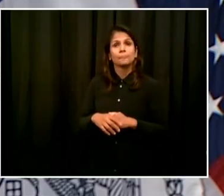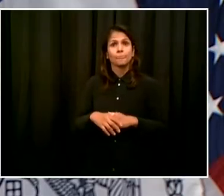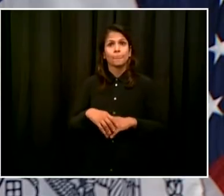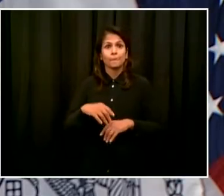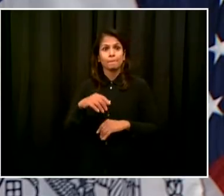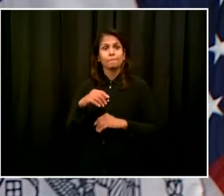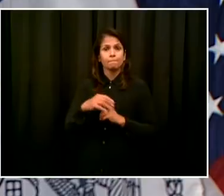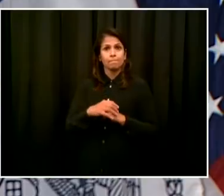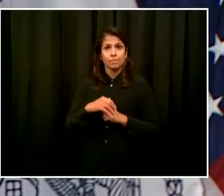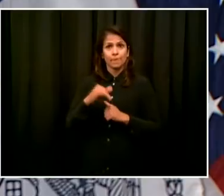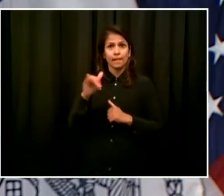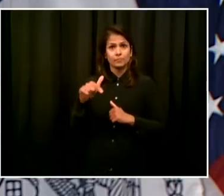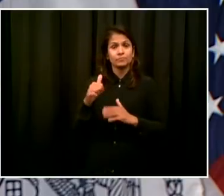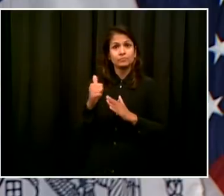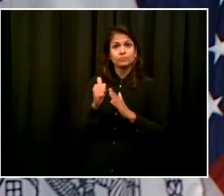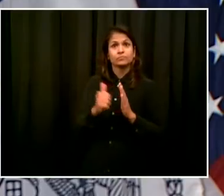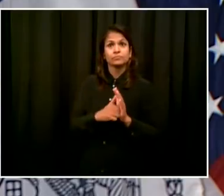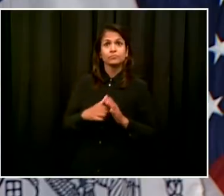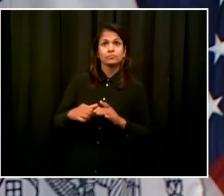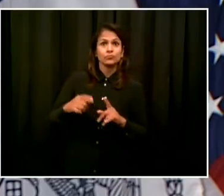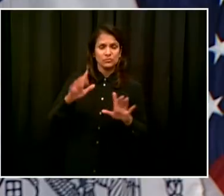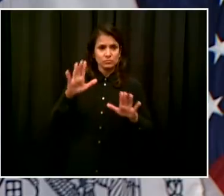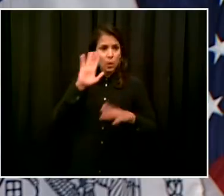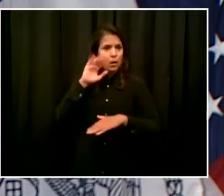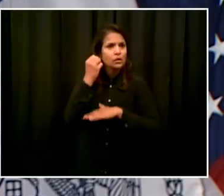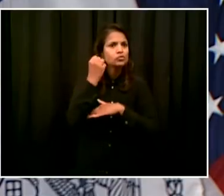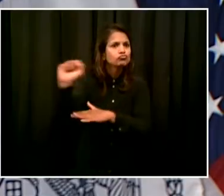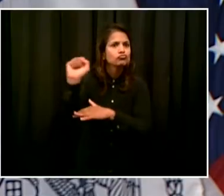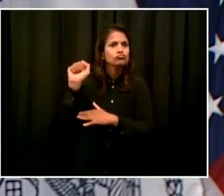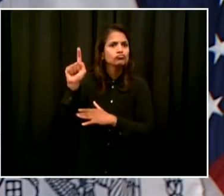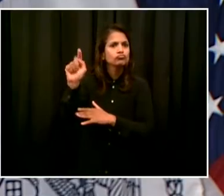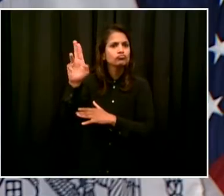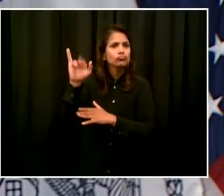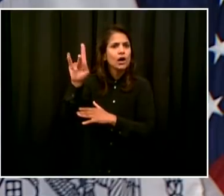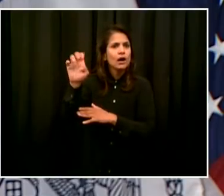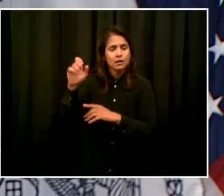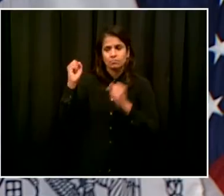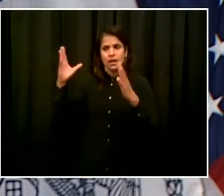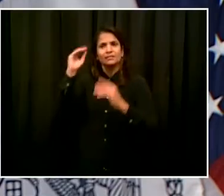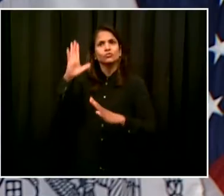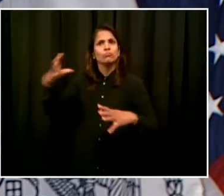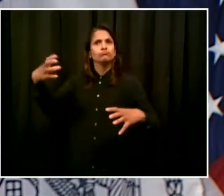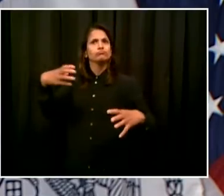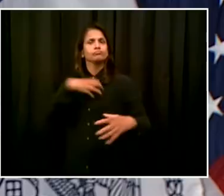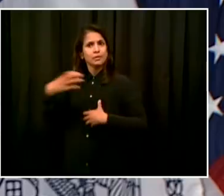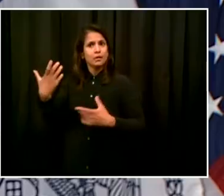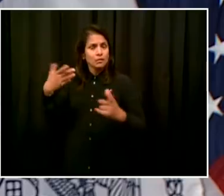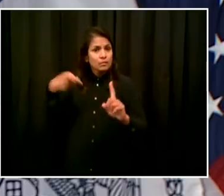RISTKE AUTRIHOZIOATN ON THE AGENDA. THAT WOULD NOT